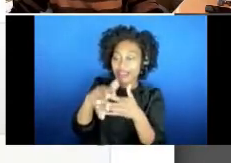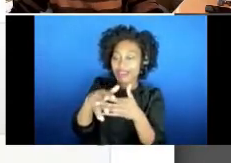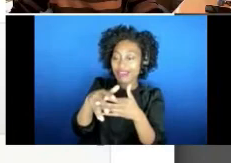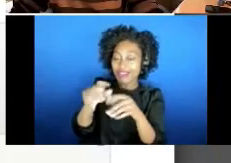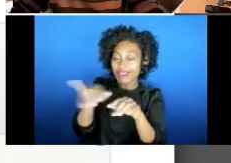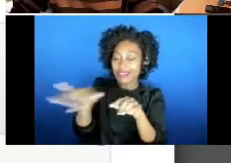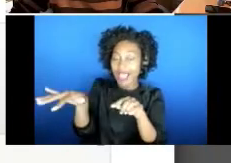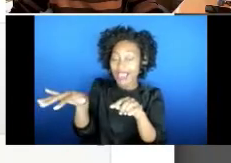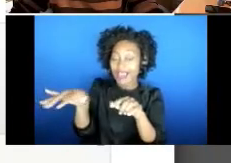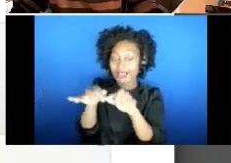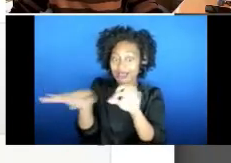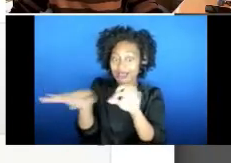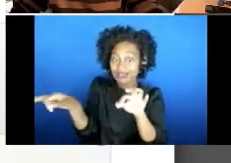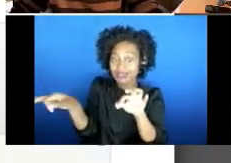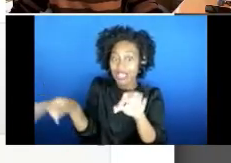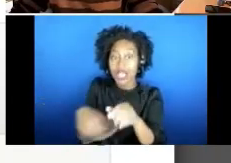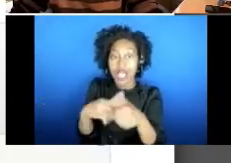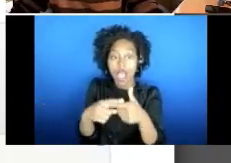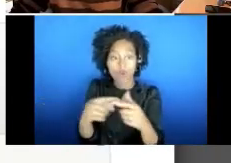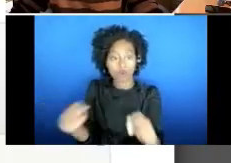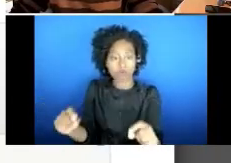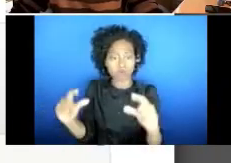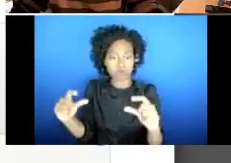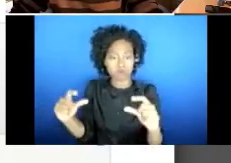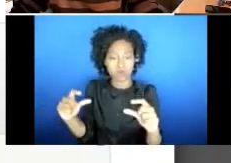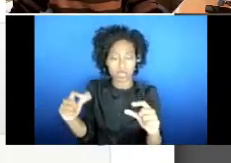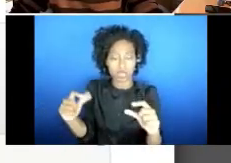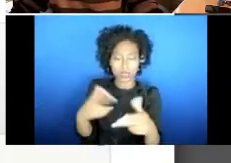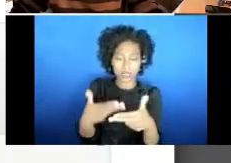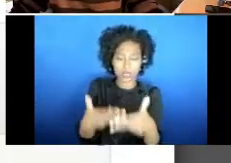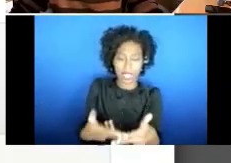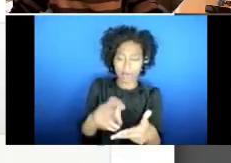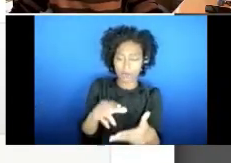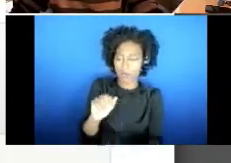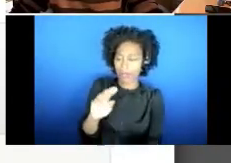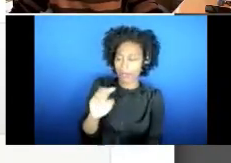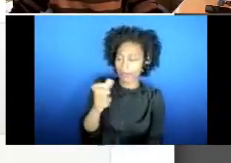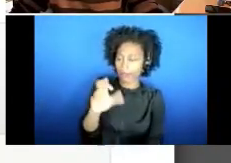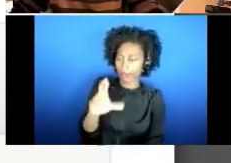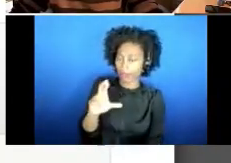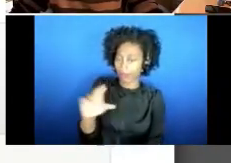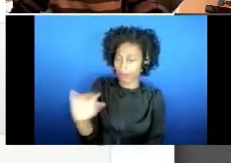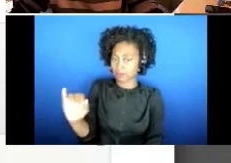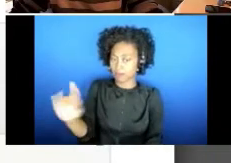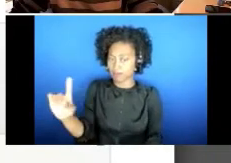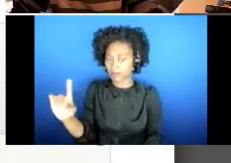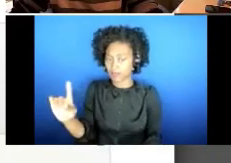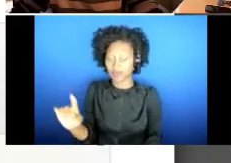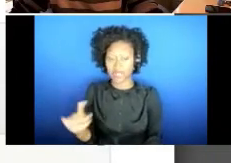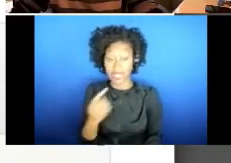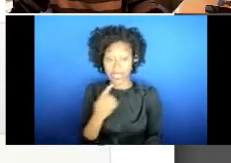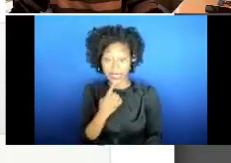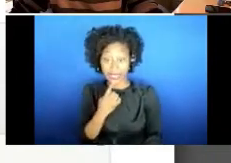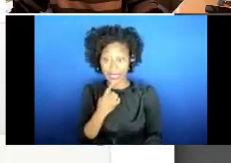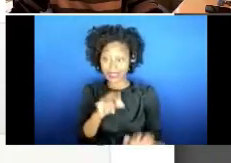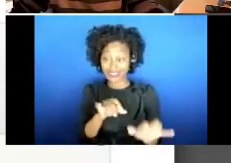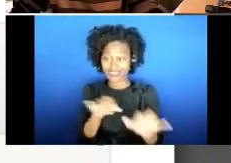prompt you. What is the name of your anchor with the ID? It's the same as name. So you